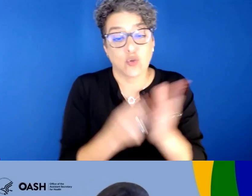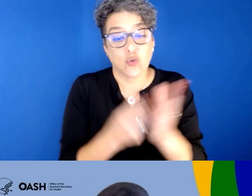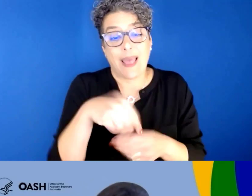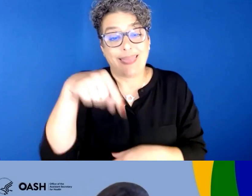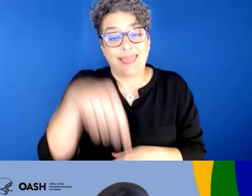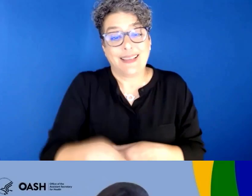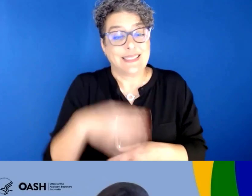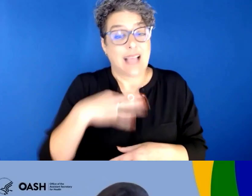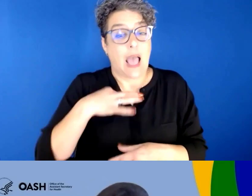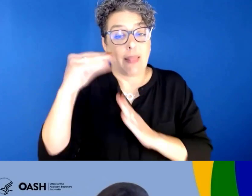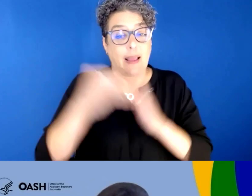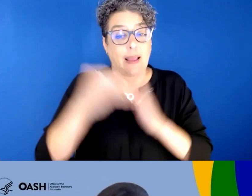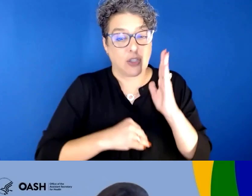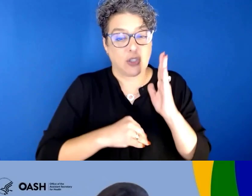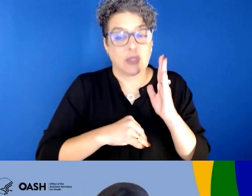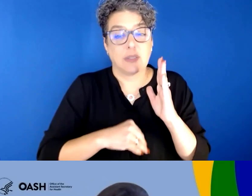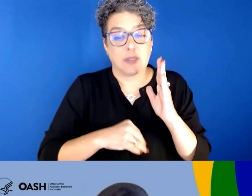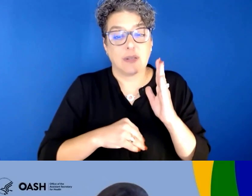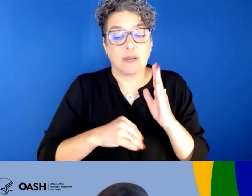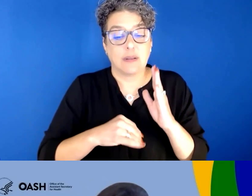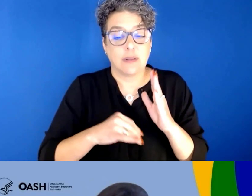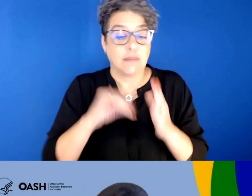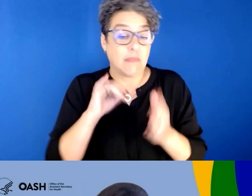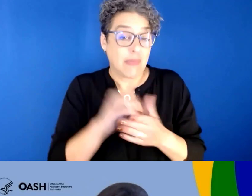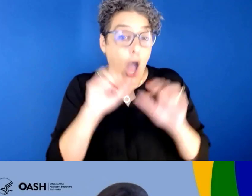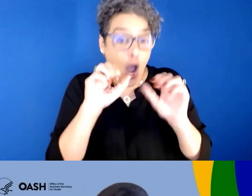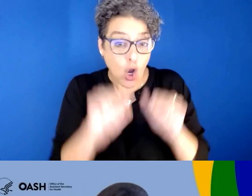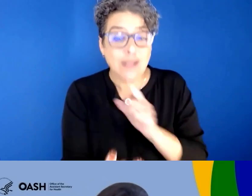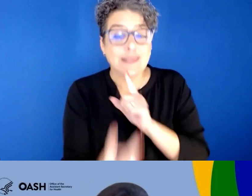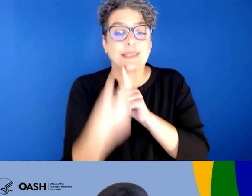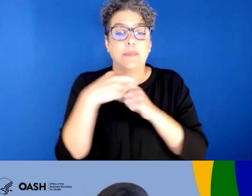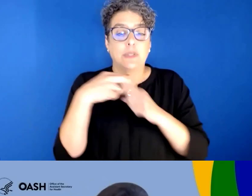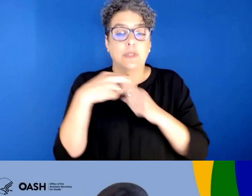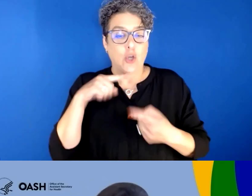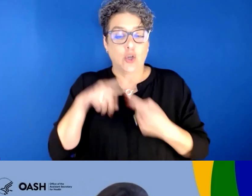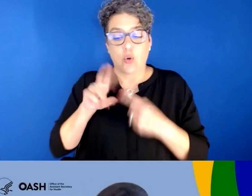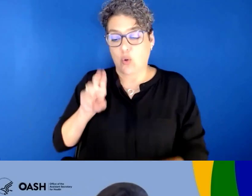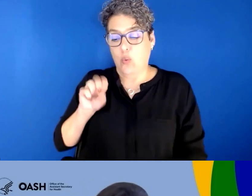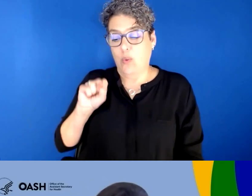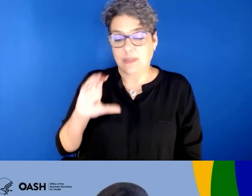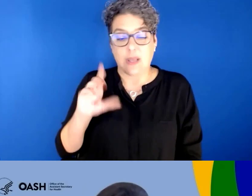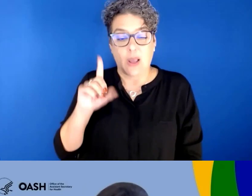and this can subject me to USC 1001, so ..